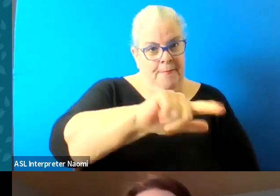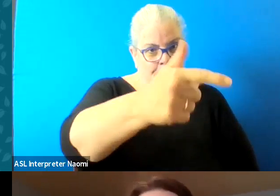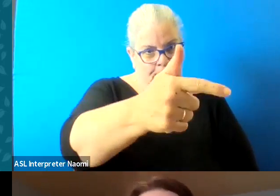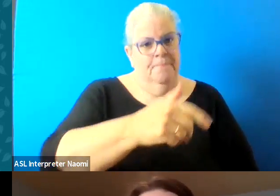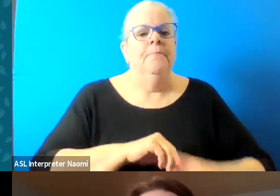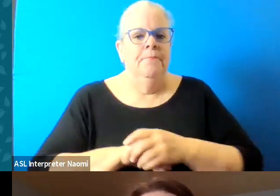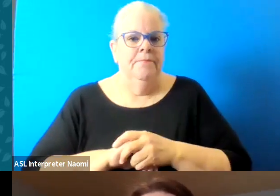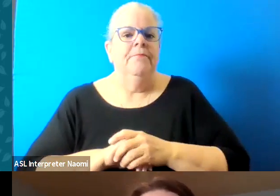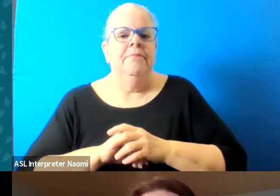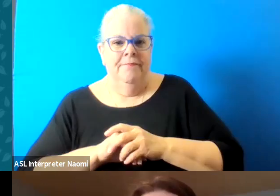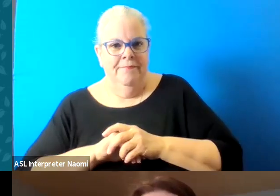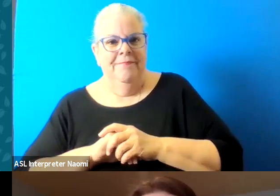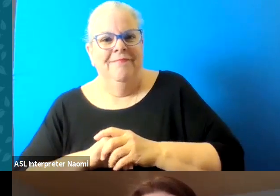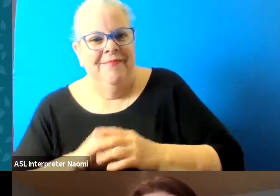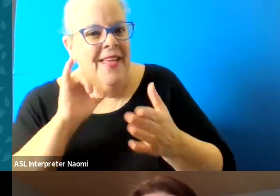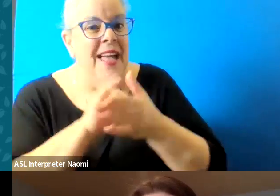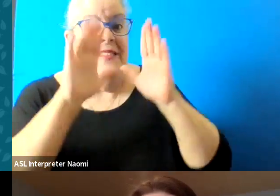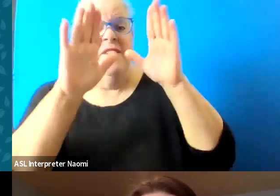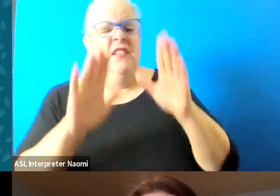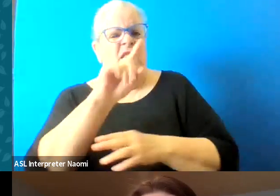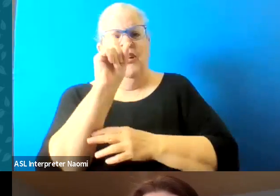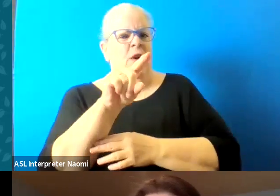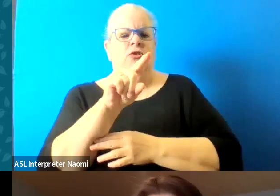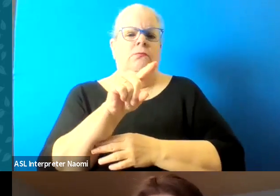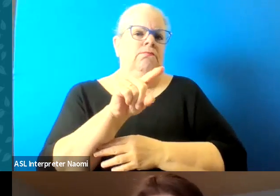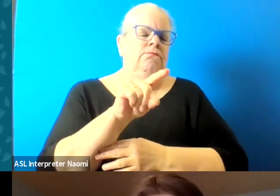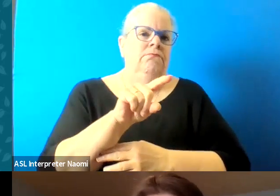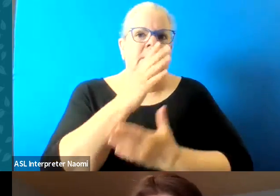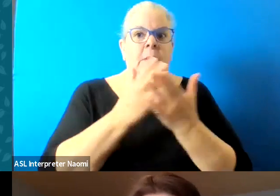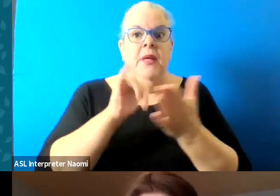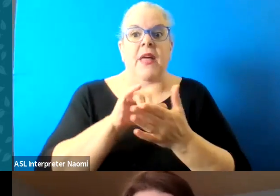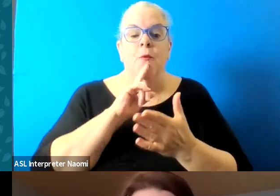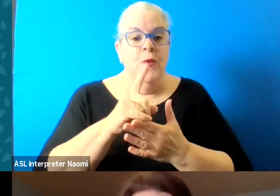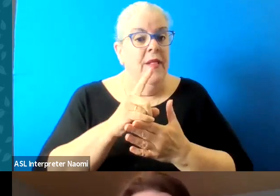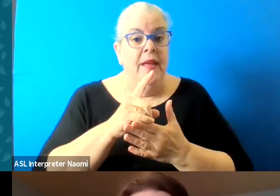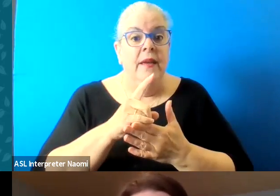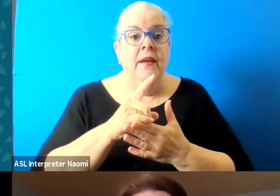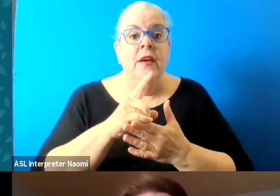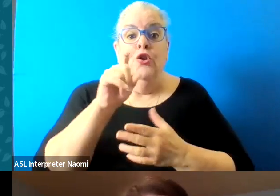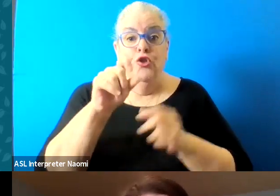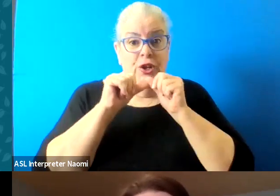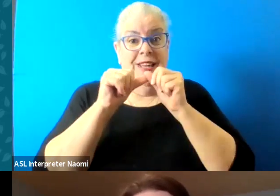That's a fantastic question. And something that absolutely, you know, should continue to be addressed.